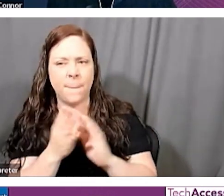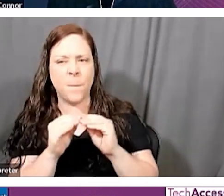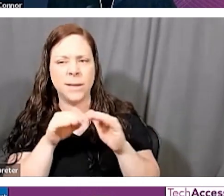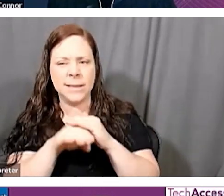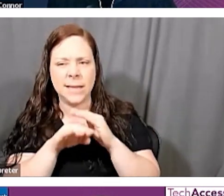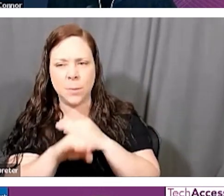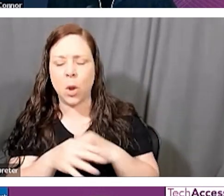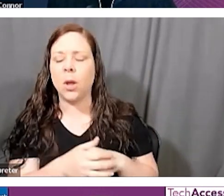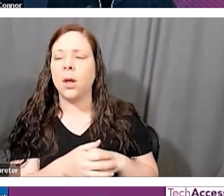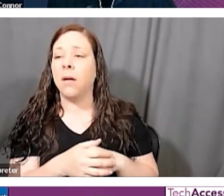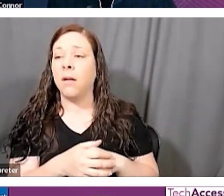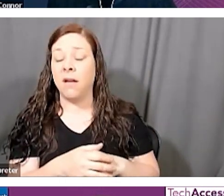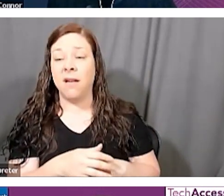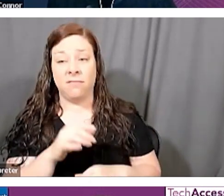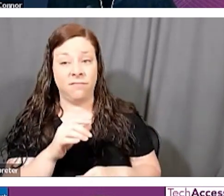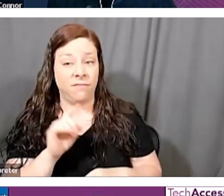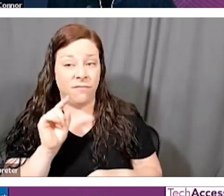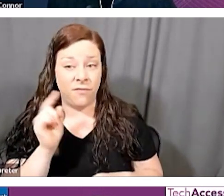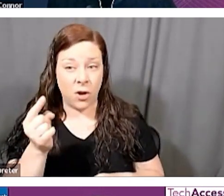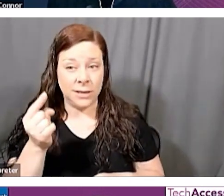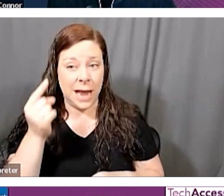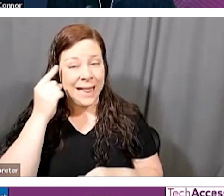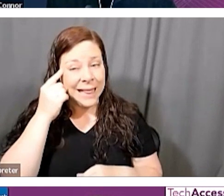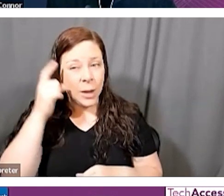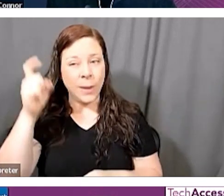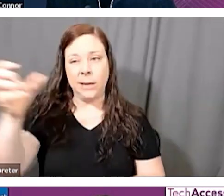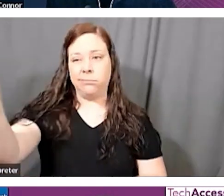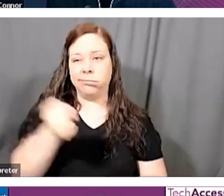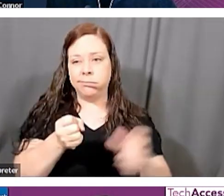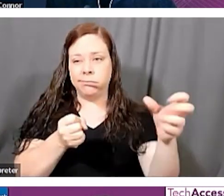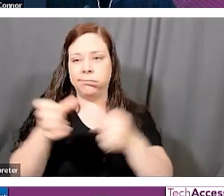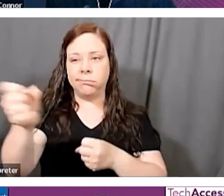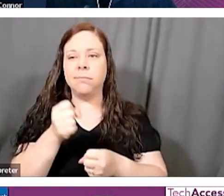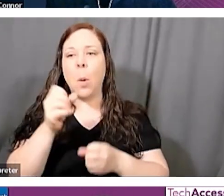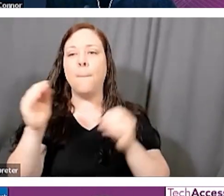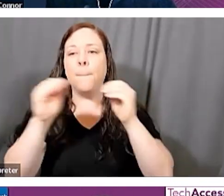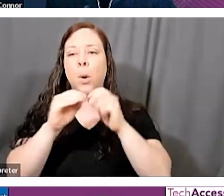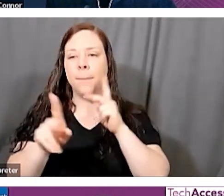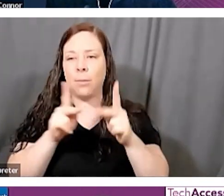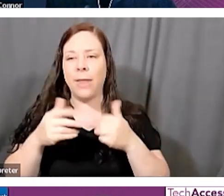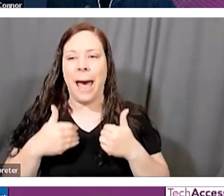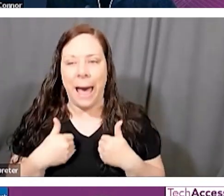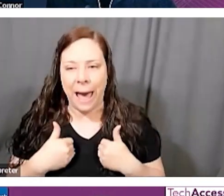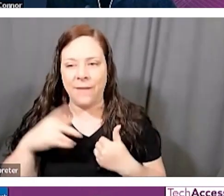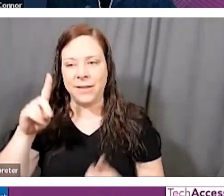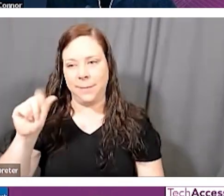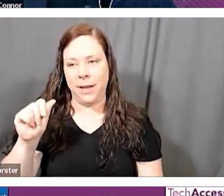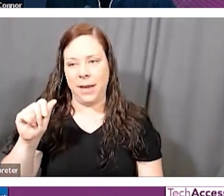to bring in more individuals with disabilities into the development and design of products.